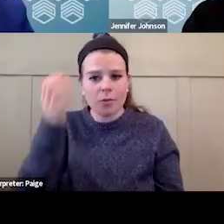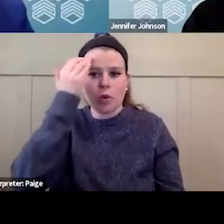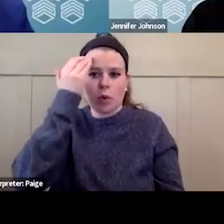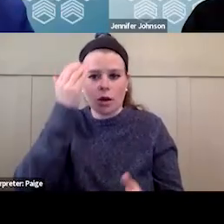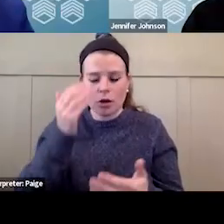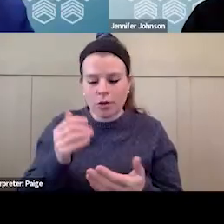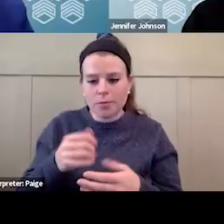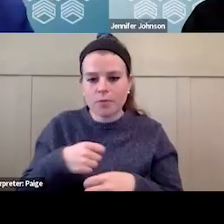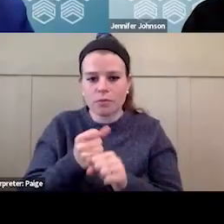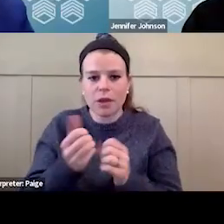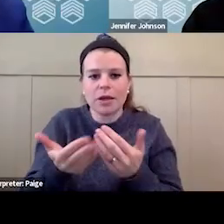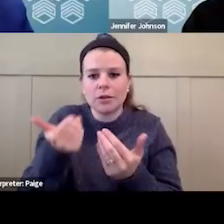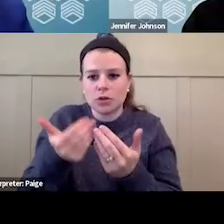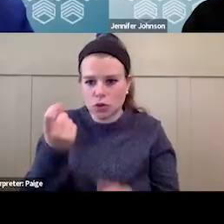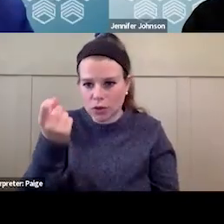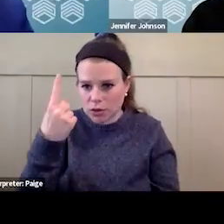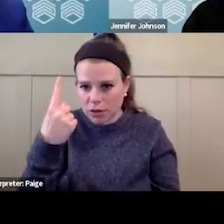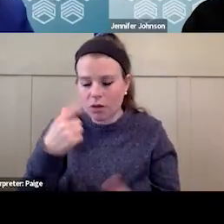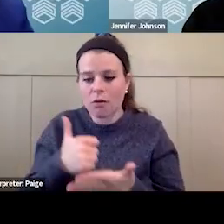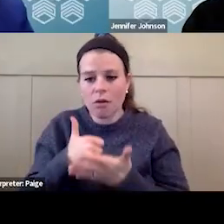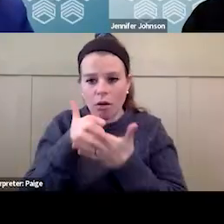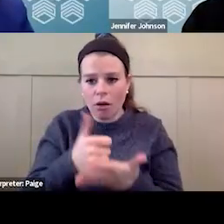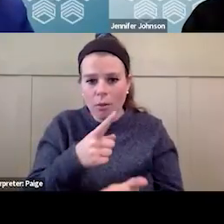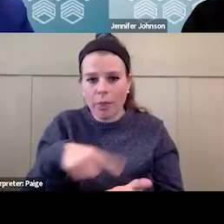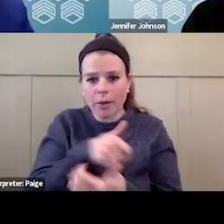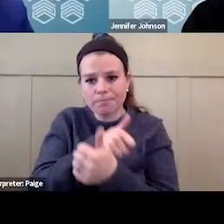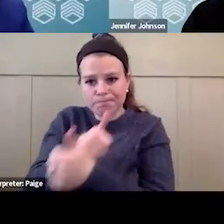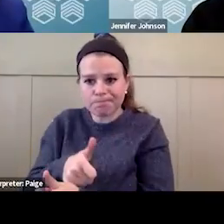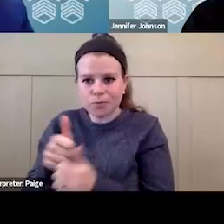to understand and help them comply with what we want them to do